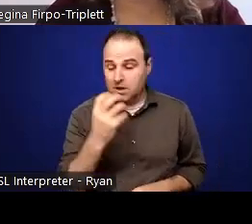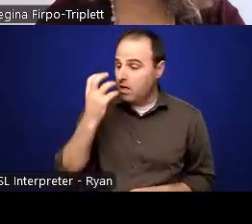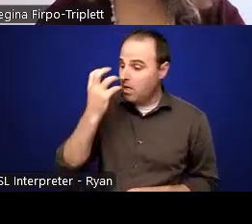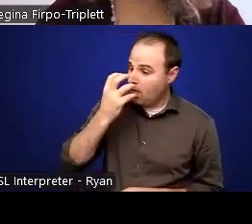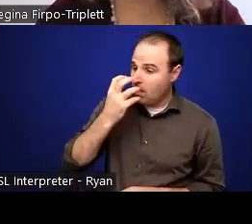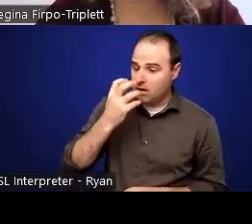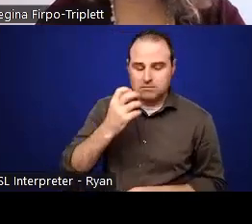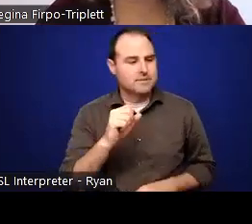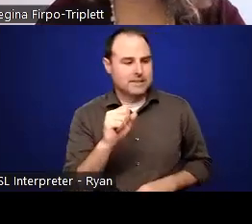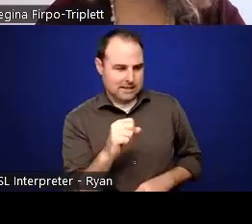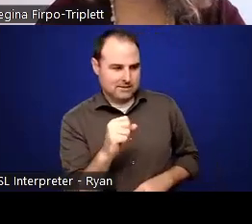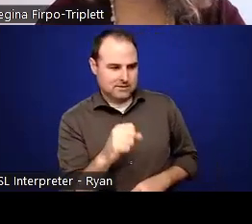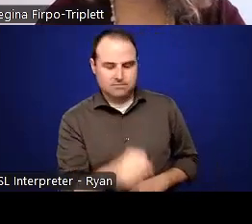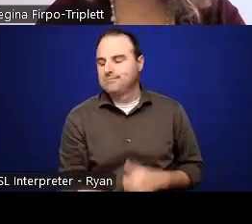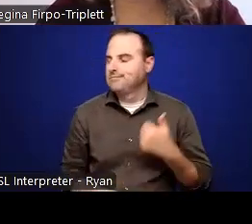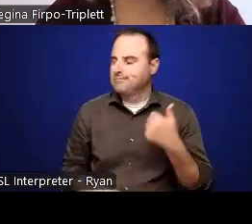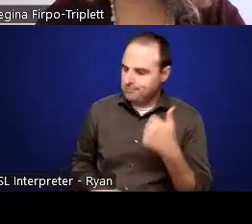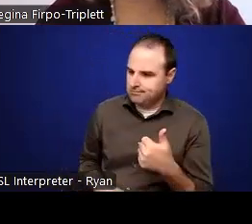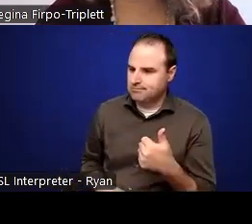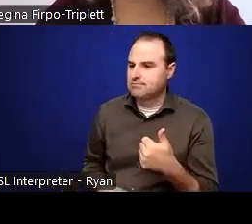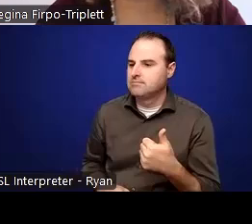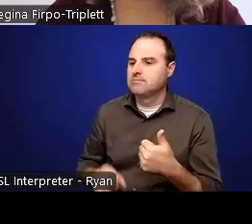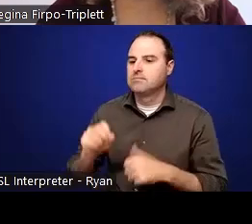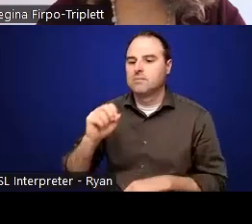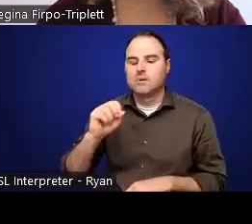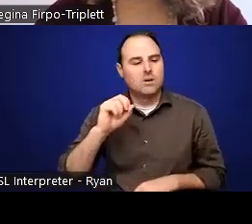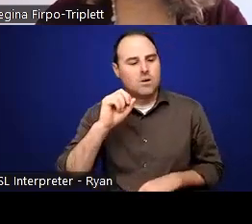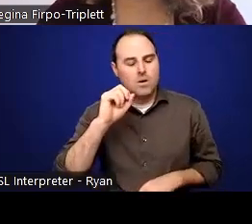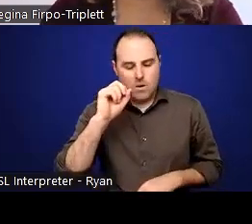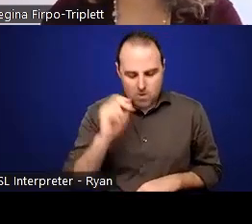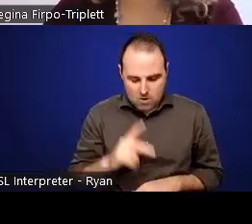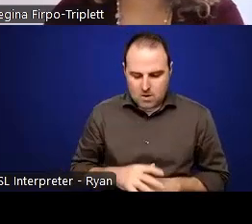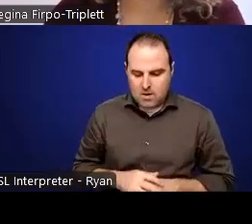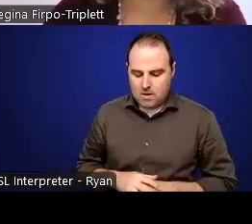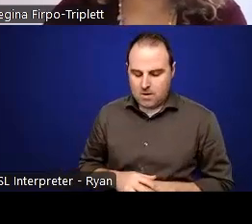Okie dokie, Eric. Time to take your blood pressure and temperature.